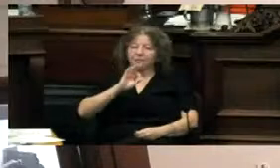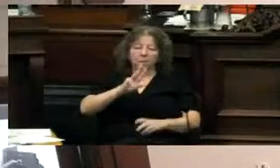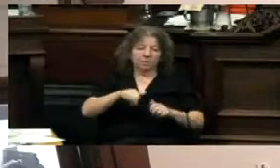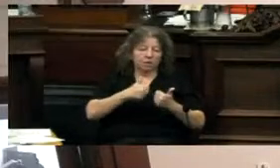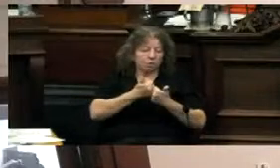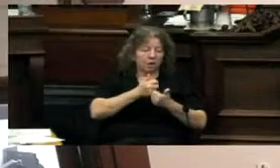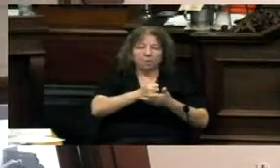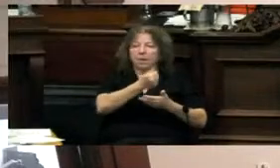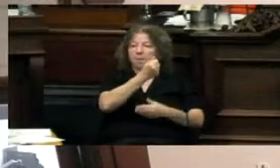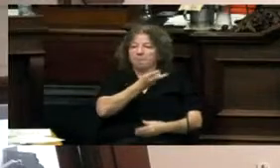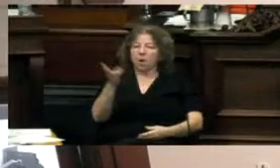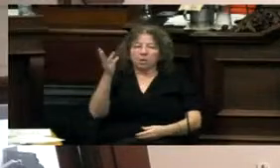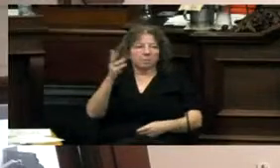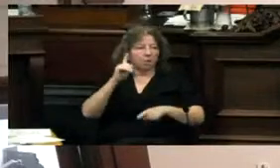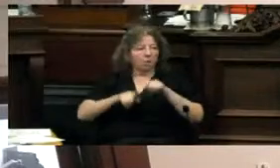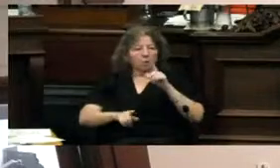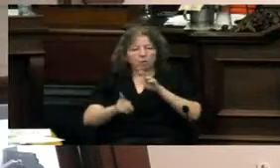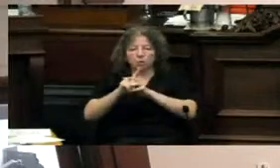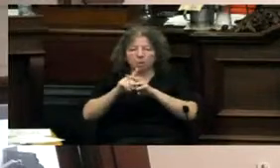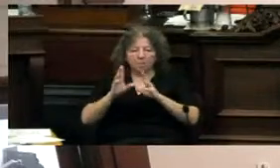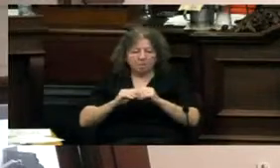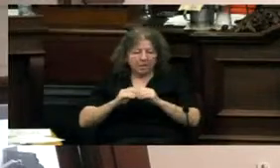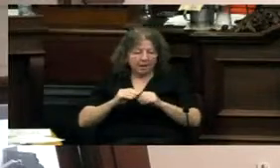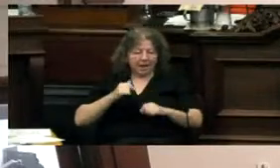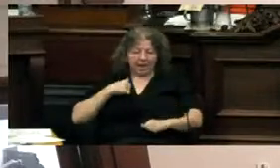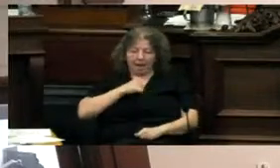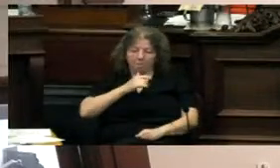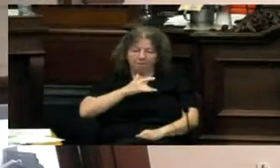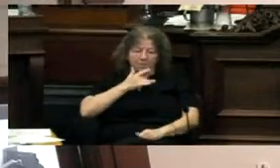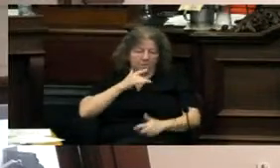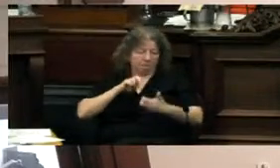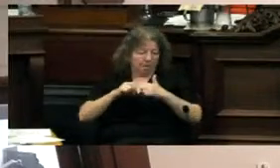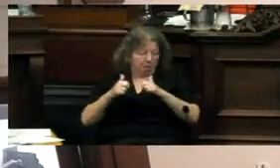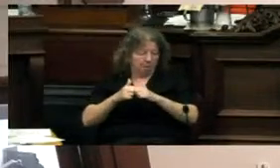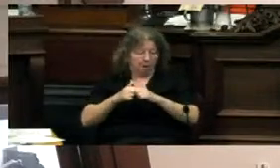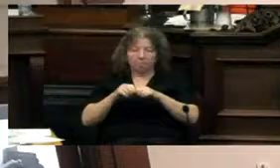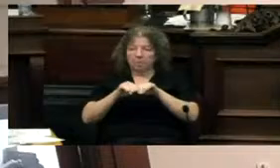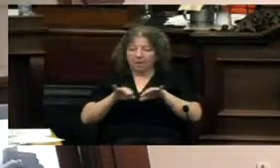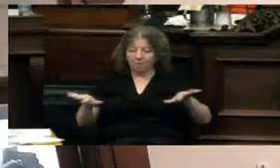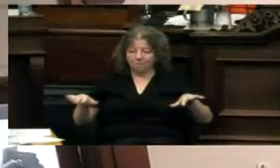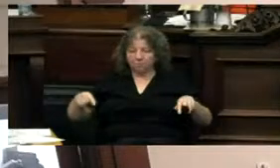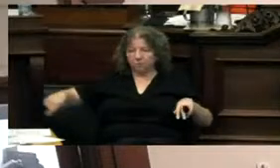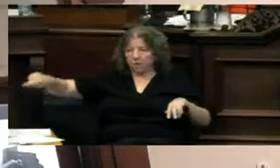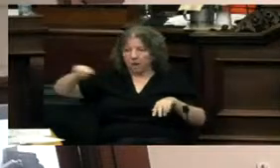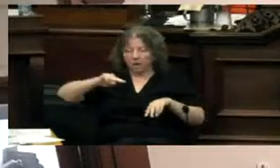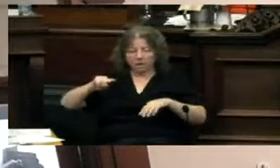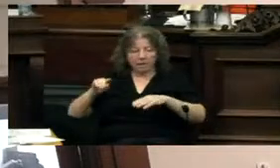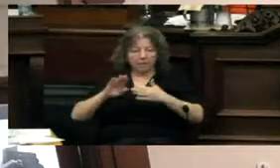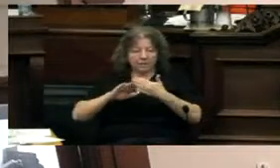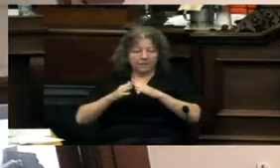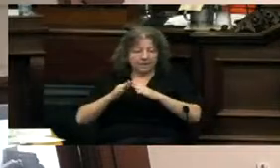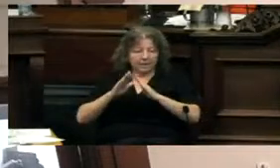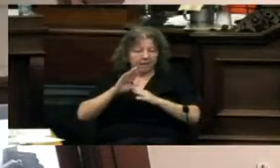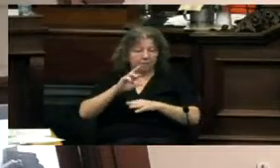that need to happen in the future, it would be the same process if there was a challenge where there was multiple council